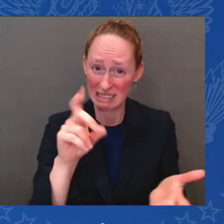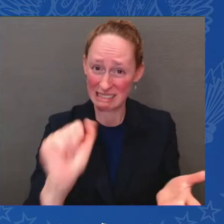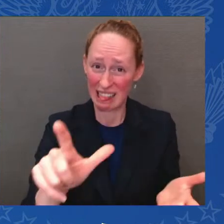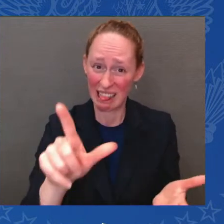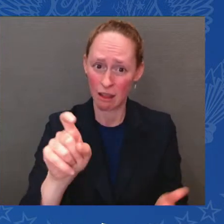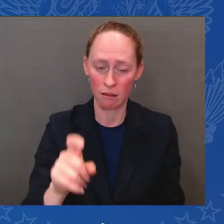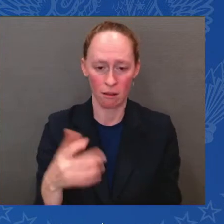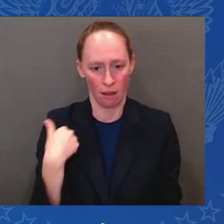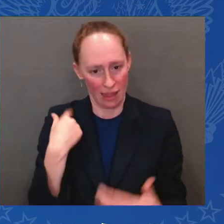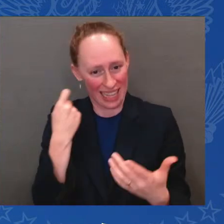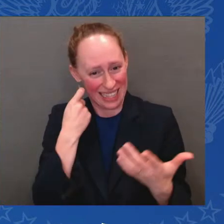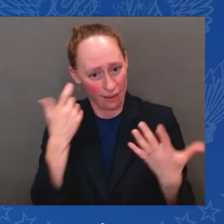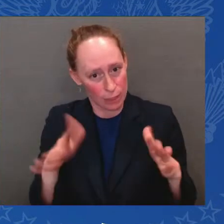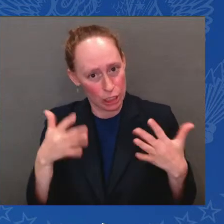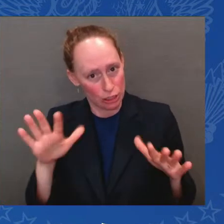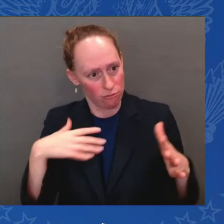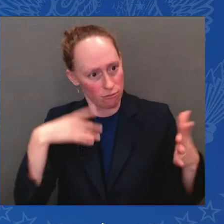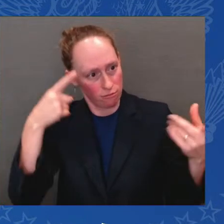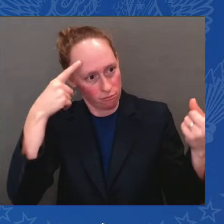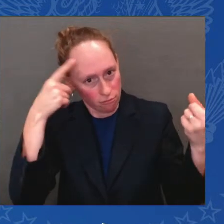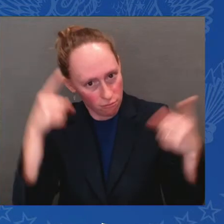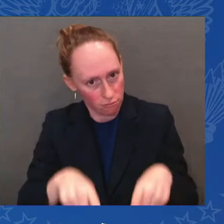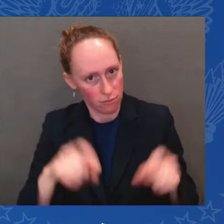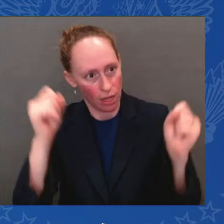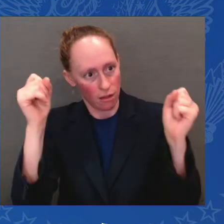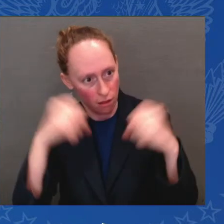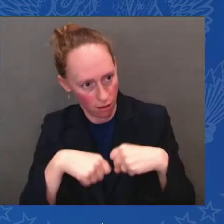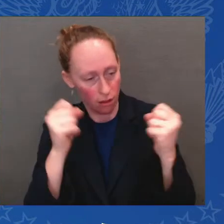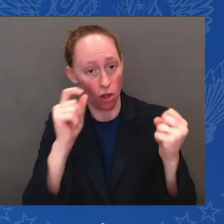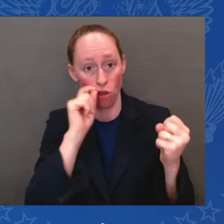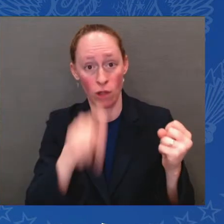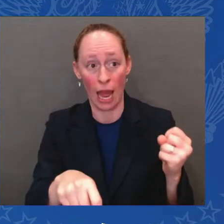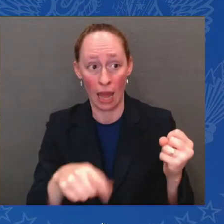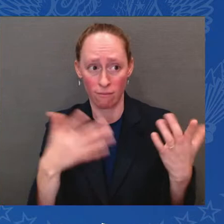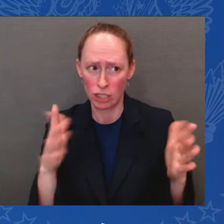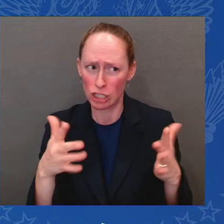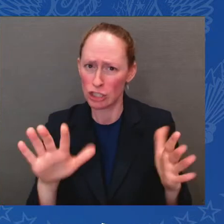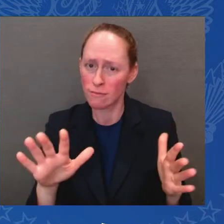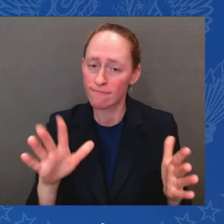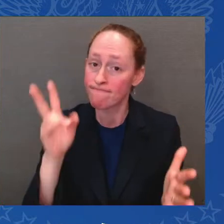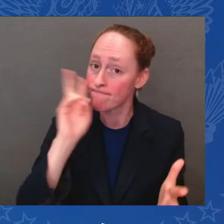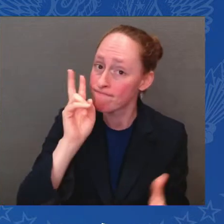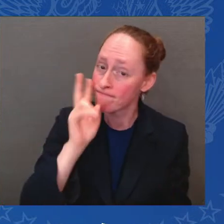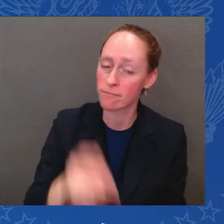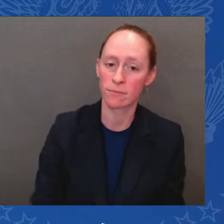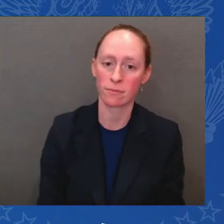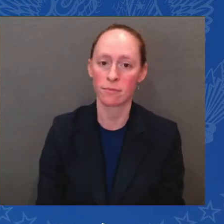that he is going to be forced by fellow Republicans to back away from any deal he cuts with you?